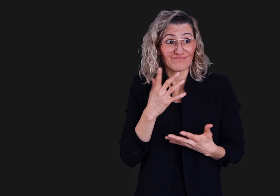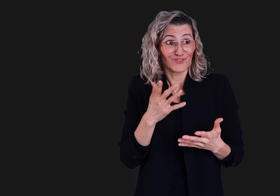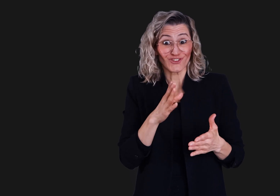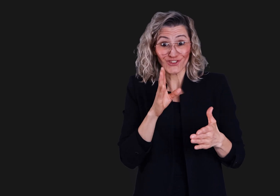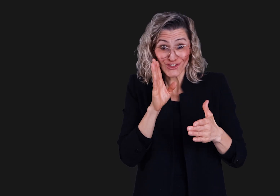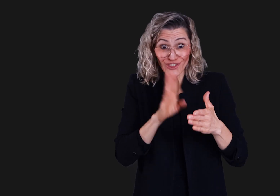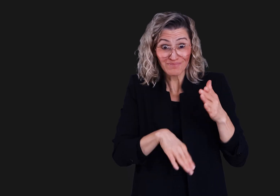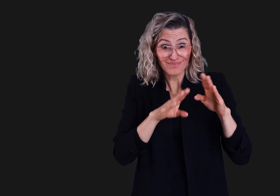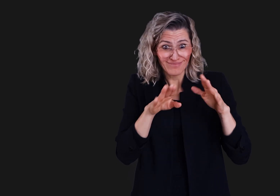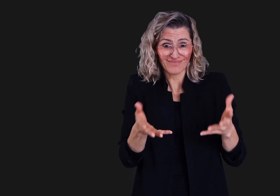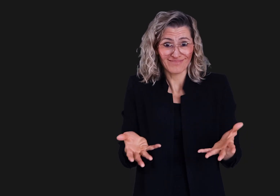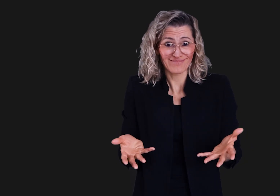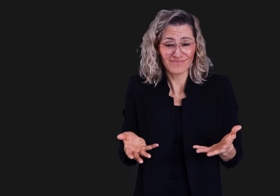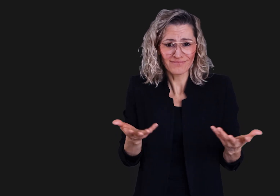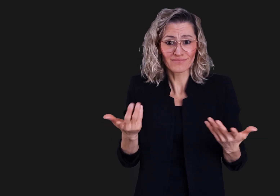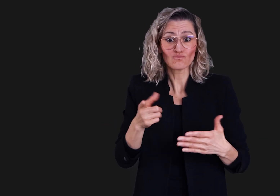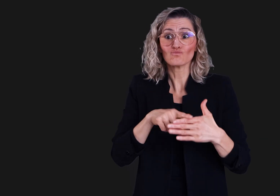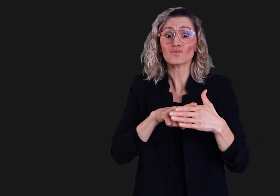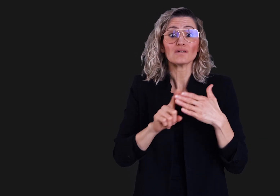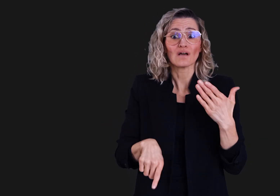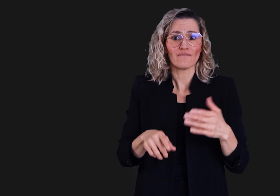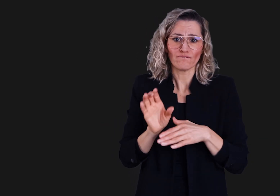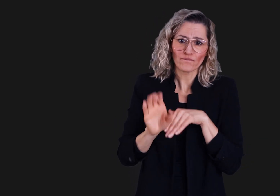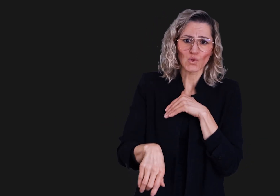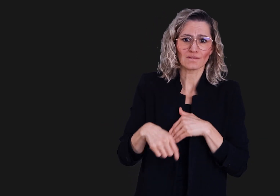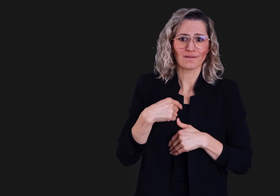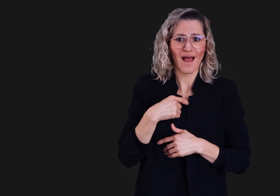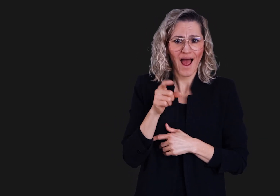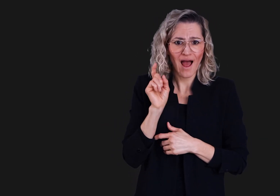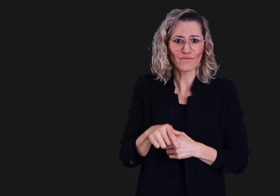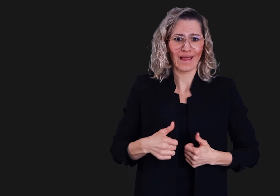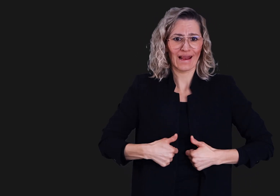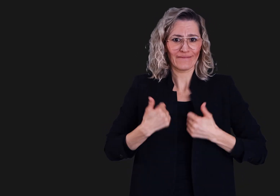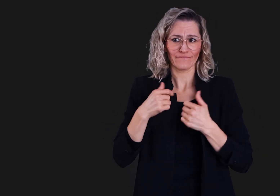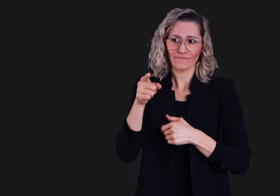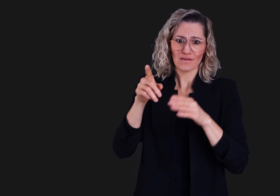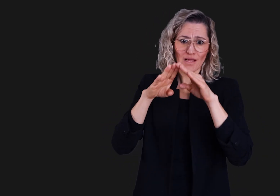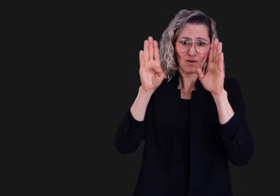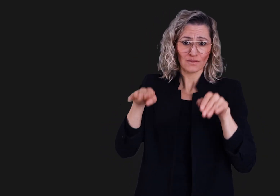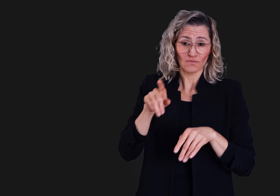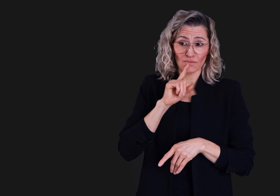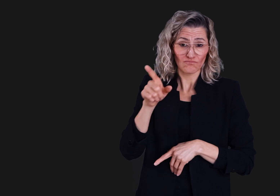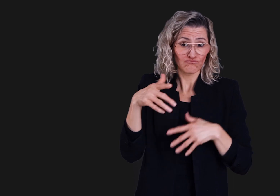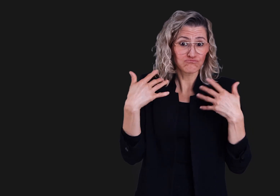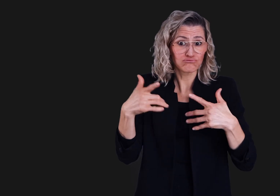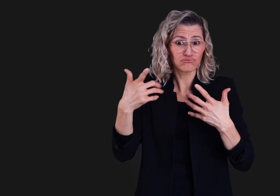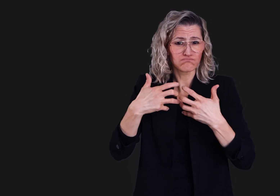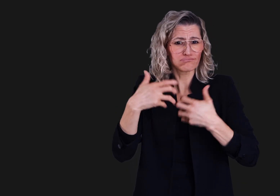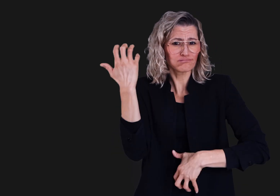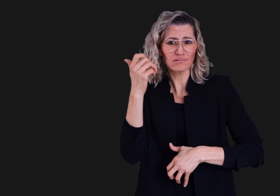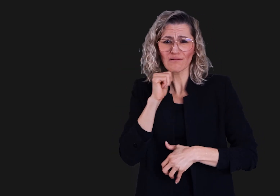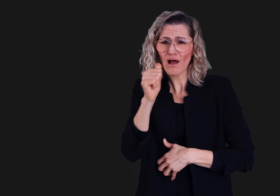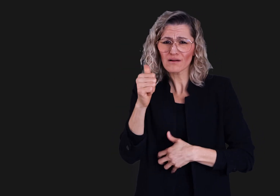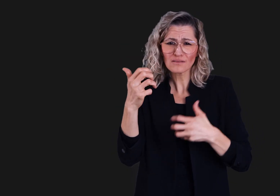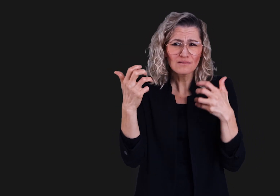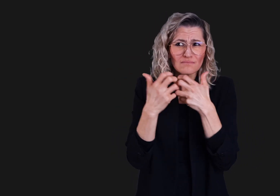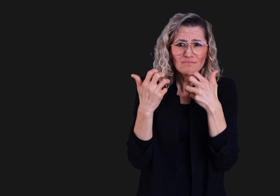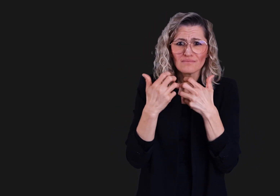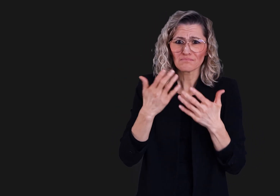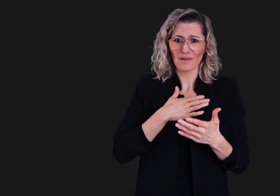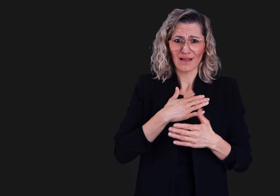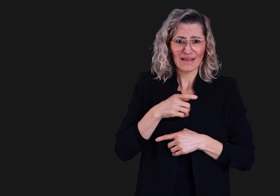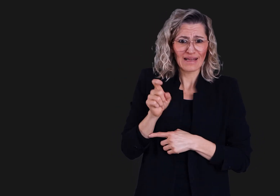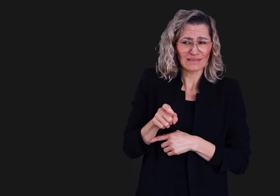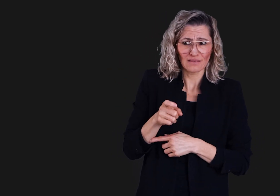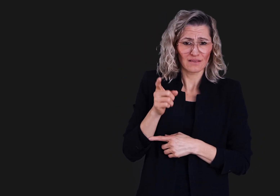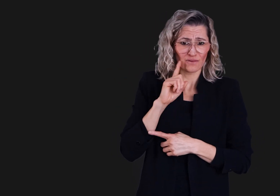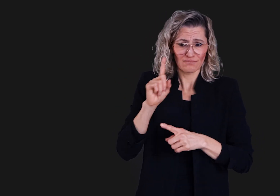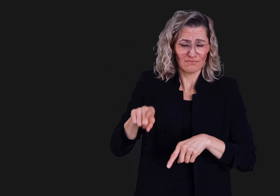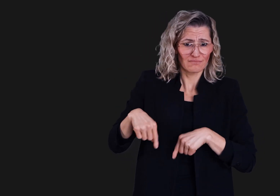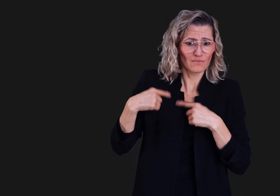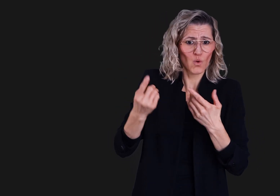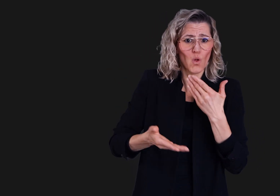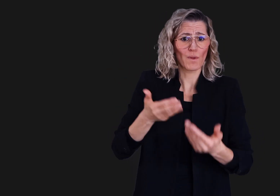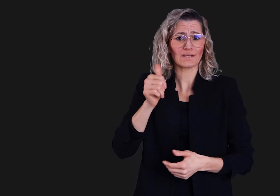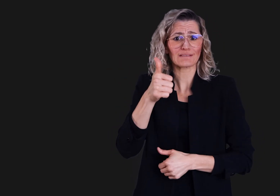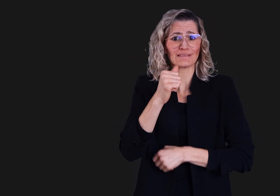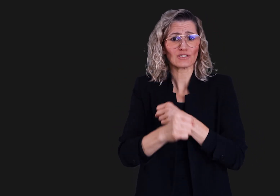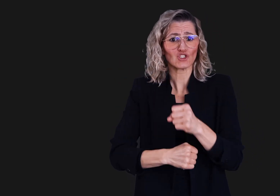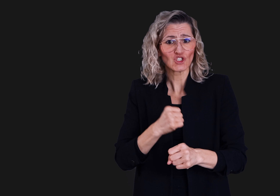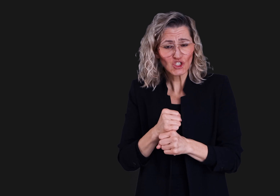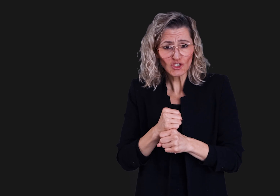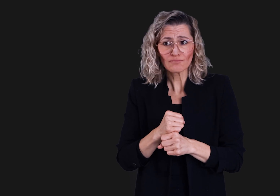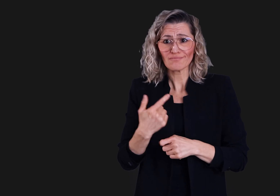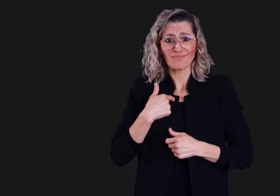let alone cheap housing. As a result, I've been forced to live in housing that is wholly unsuitable for almost a decade.